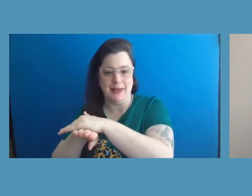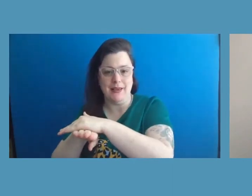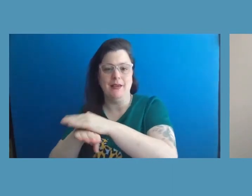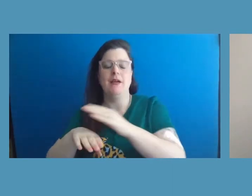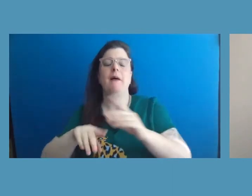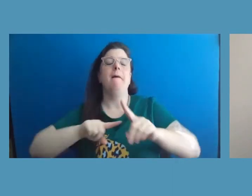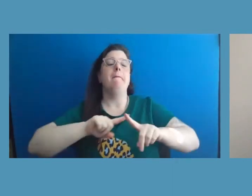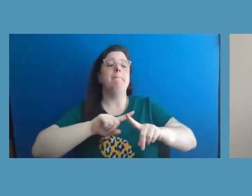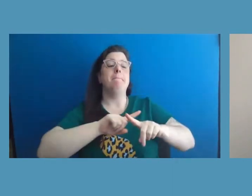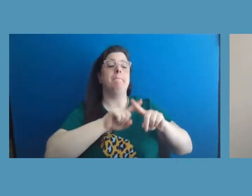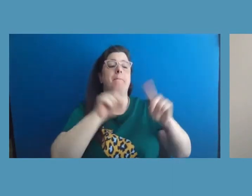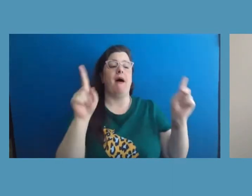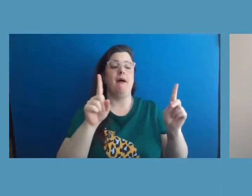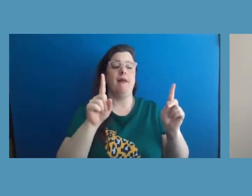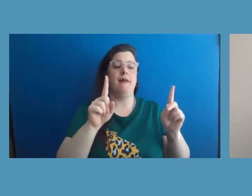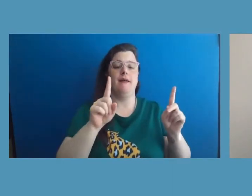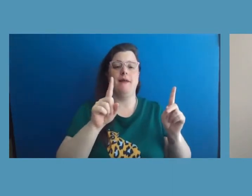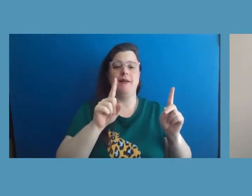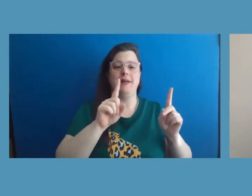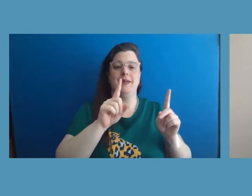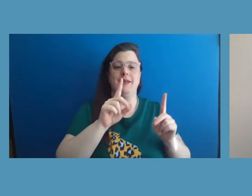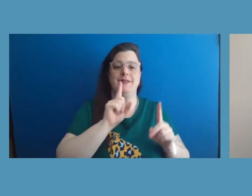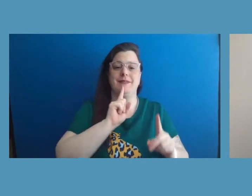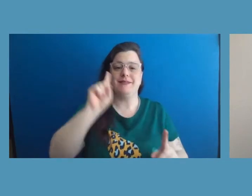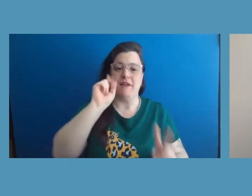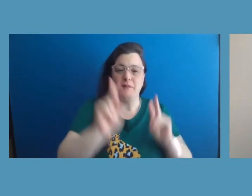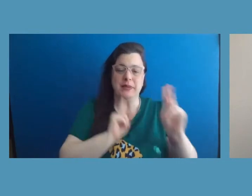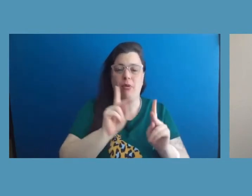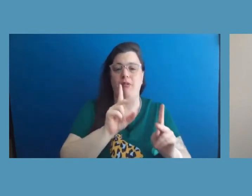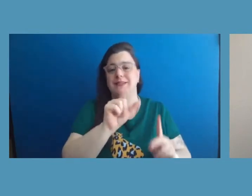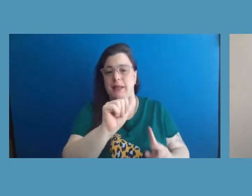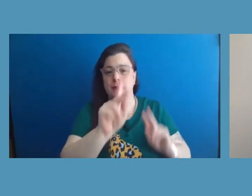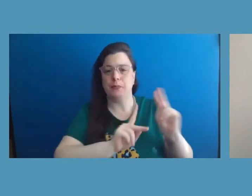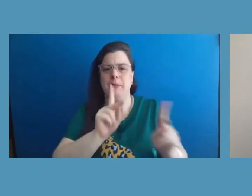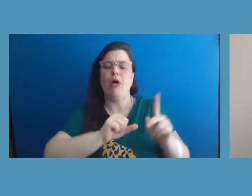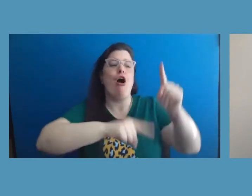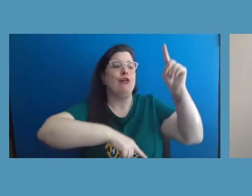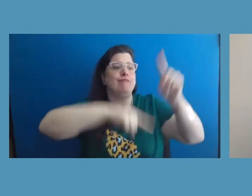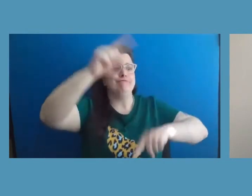that we are working on accessibility and not just general accessibility.